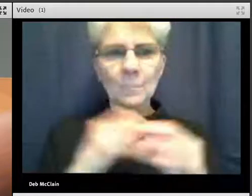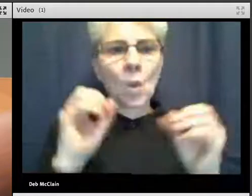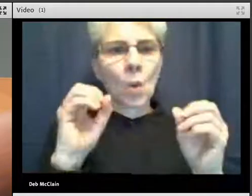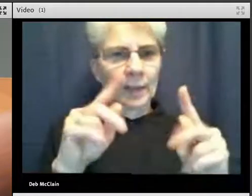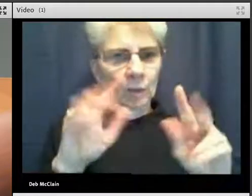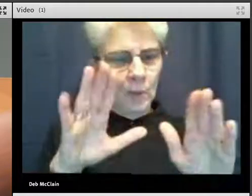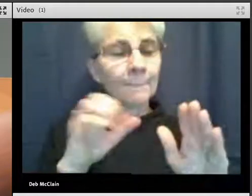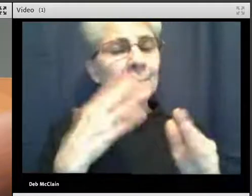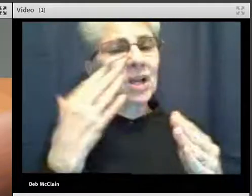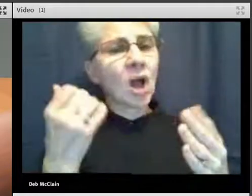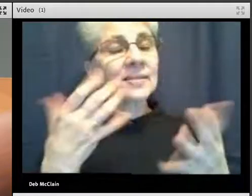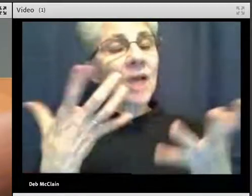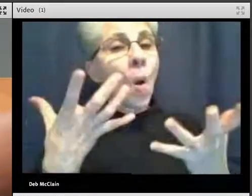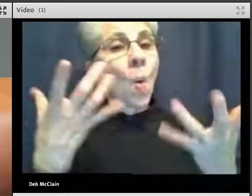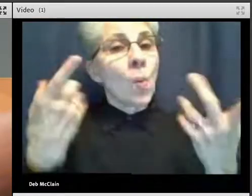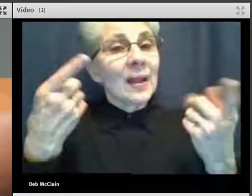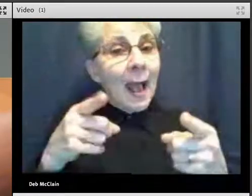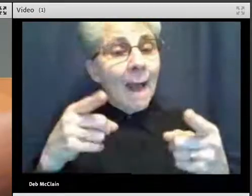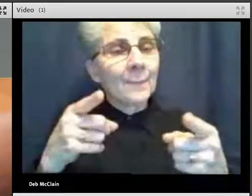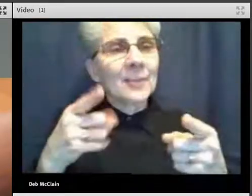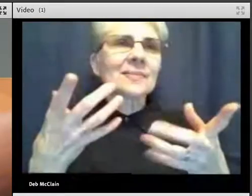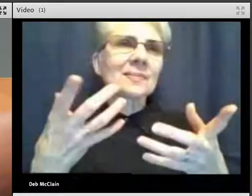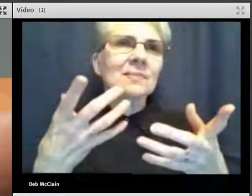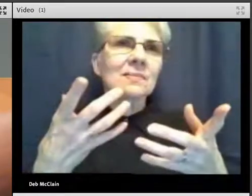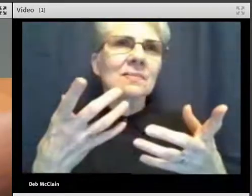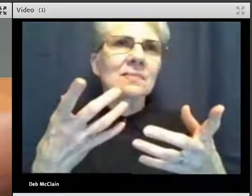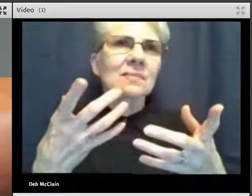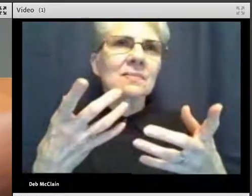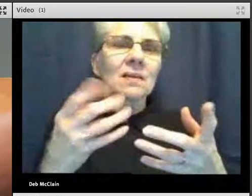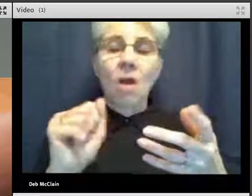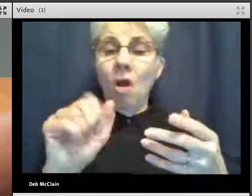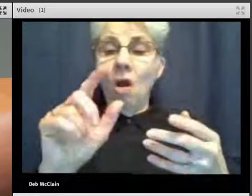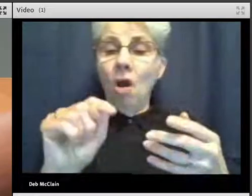OK, great, because what happens -- and let's bring this back to alt-tags now --